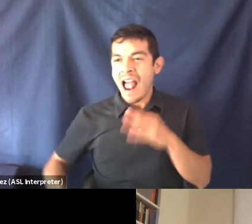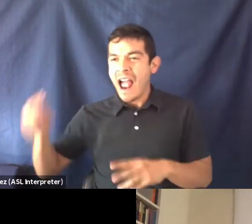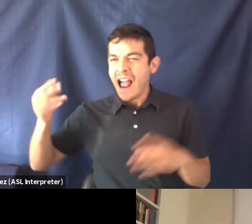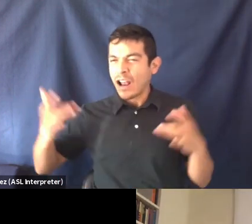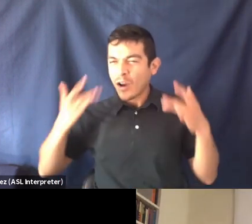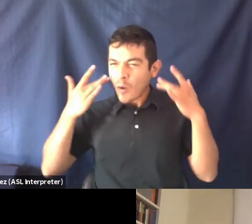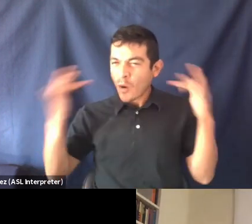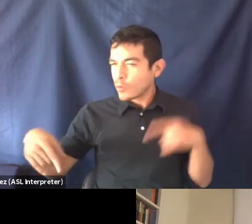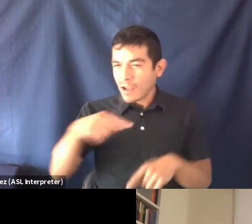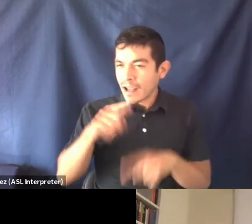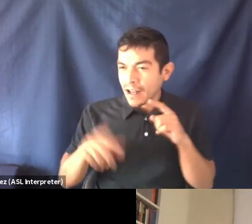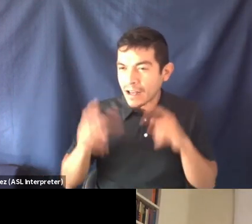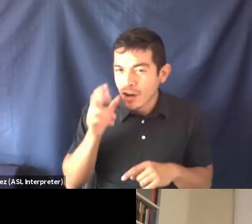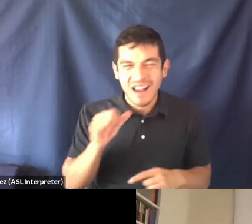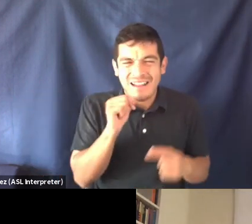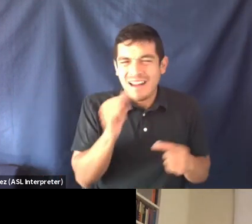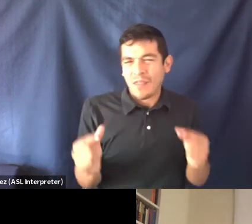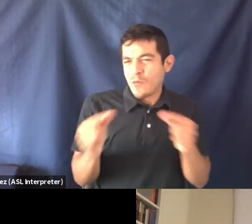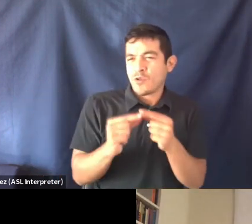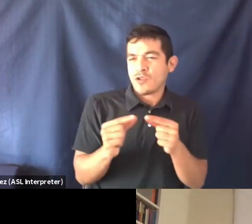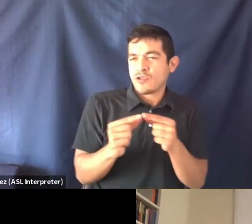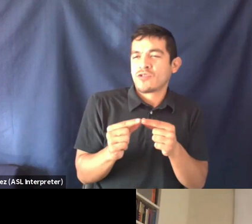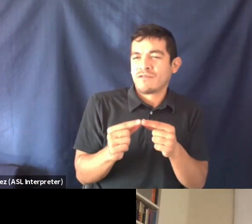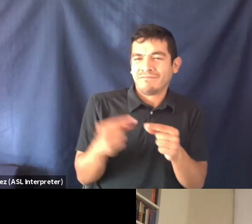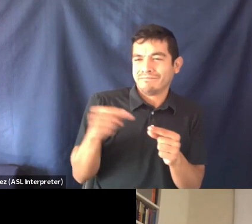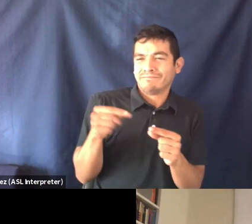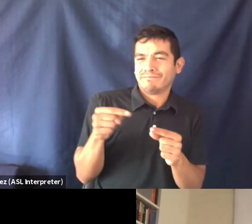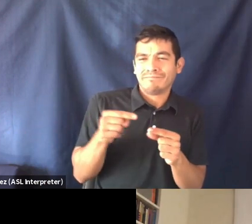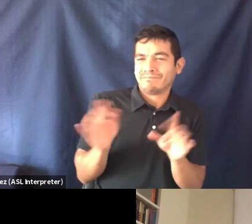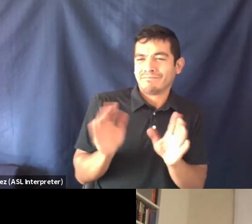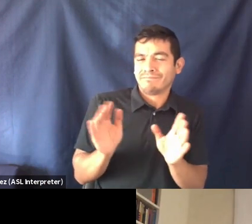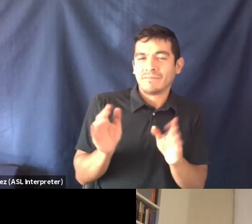And it's not the words that we're used to. And I always knew that like we would never use narration,